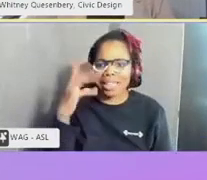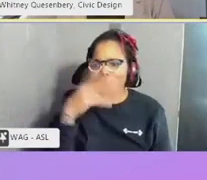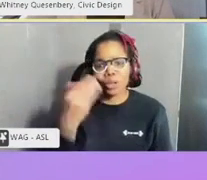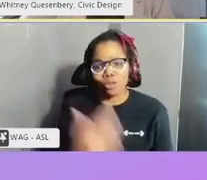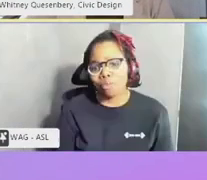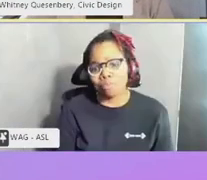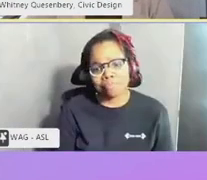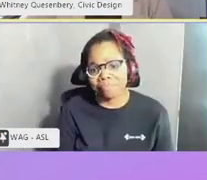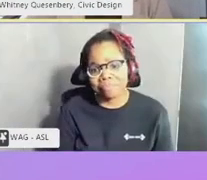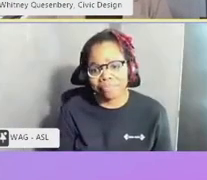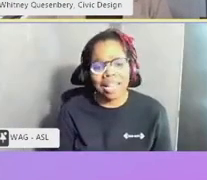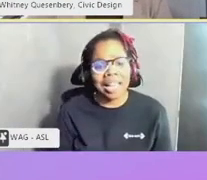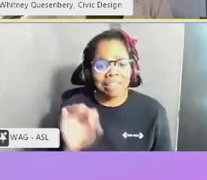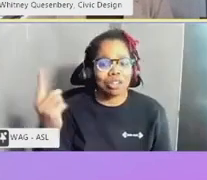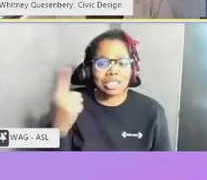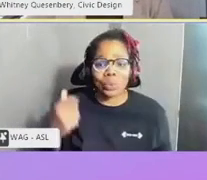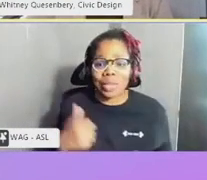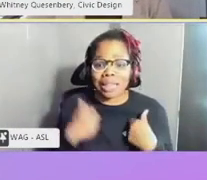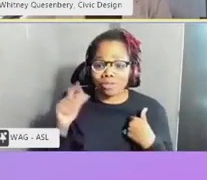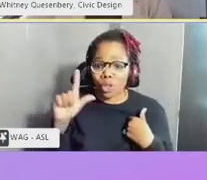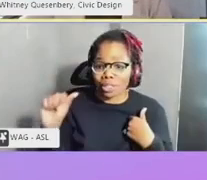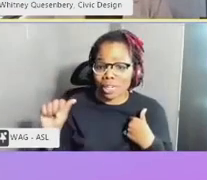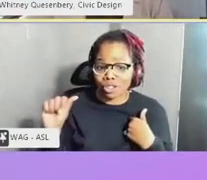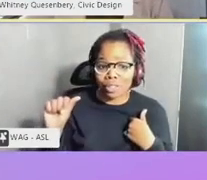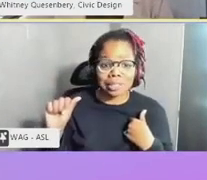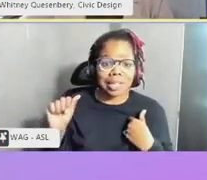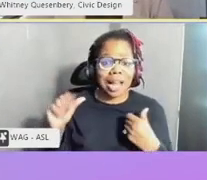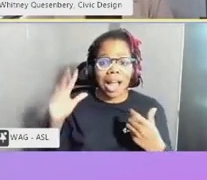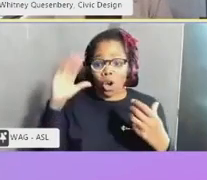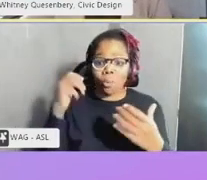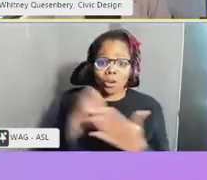IDO and put it into use in 2020, so it is really quite